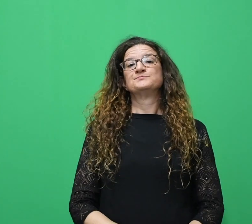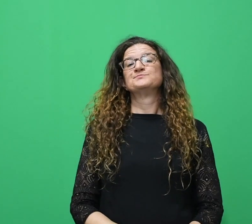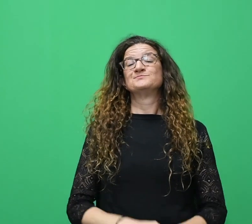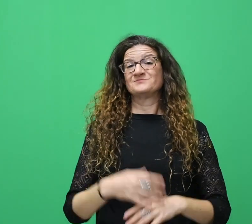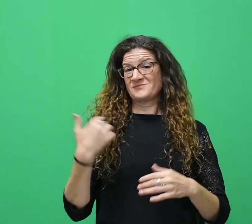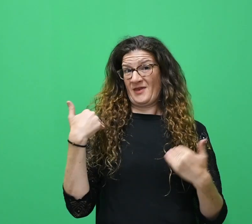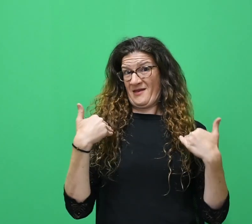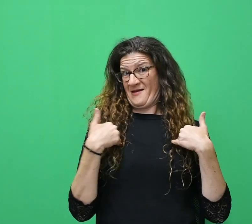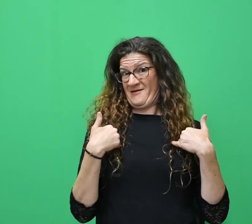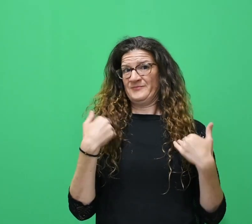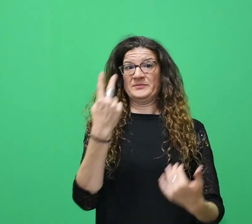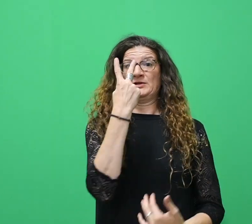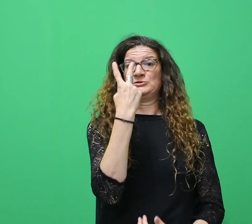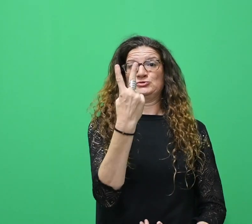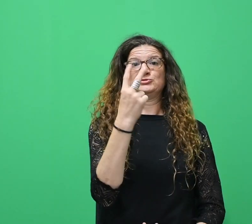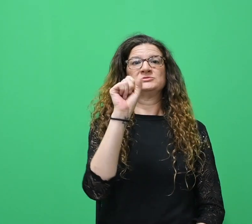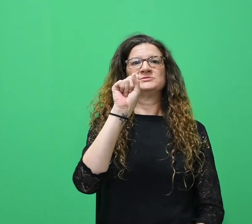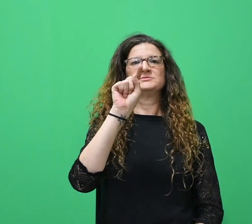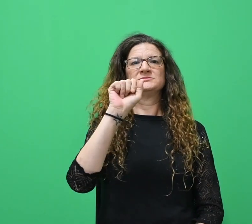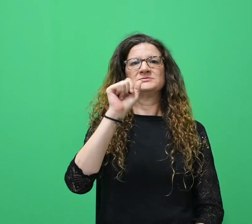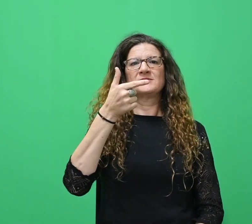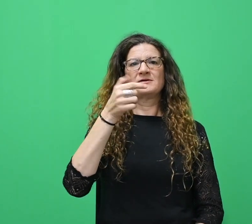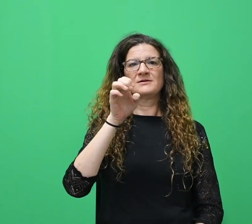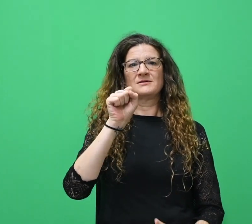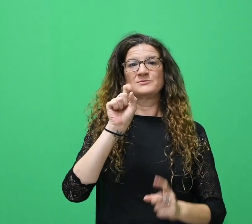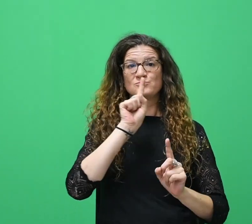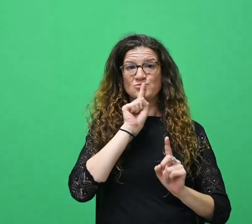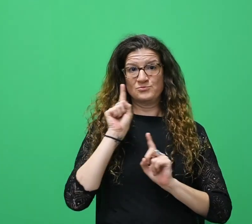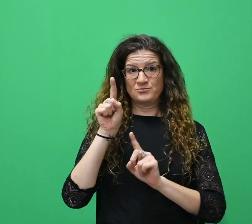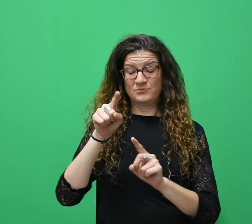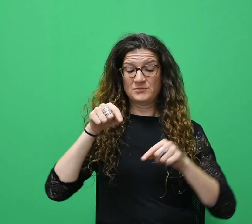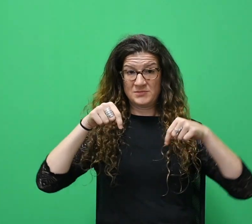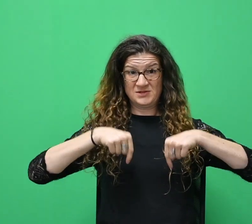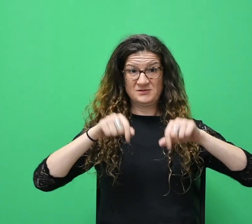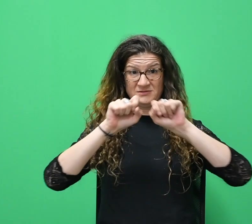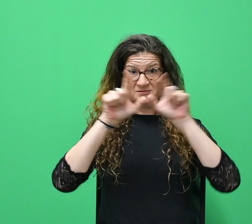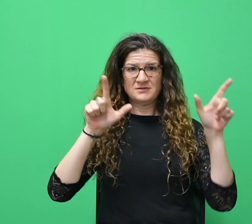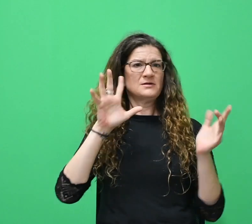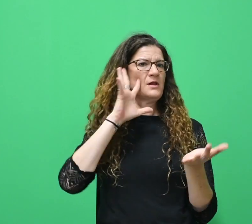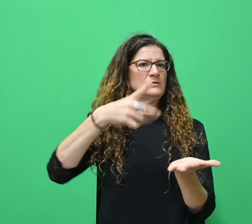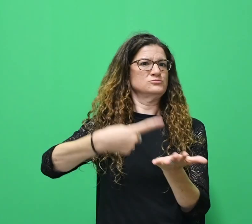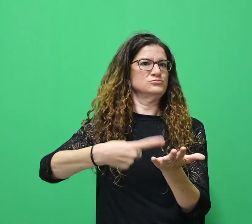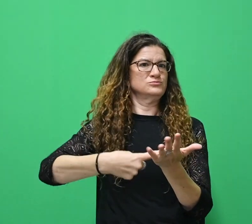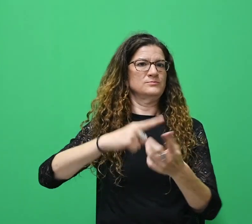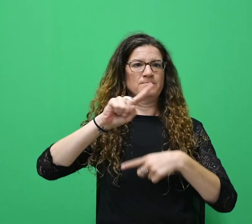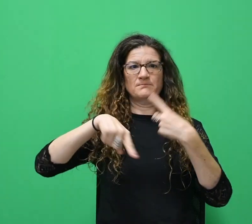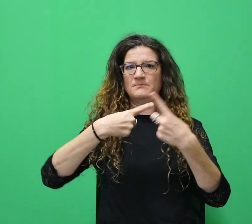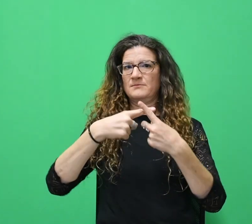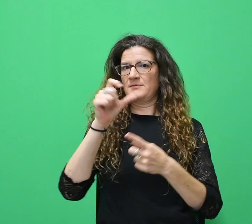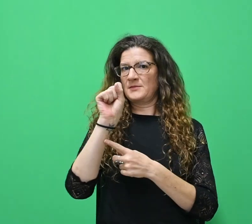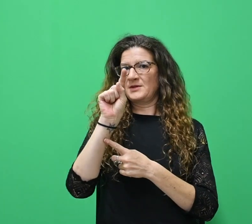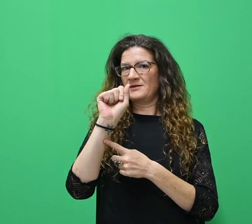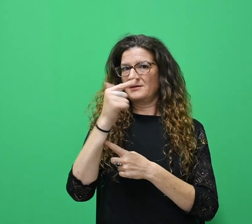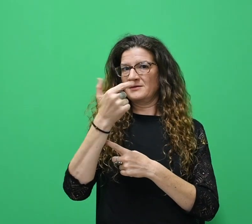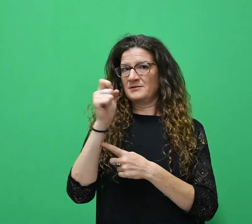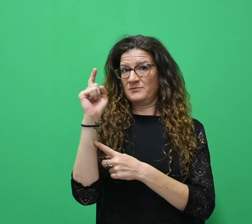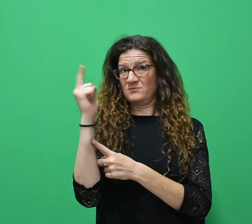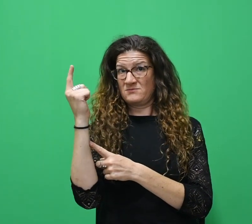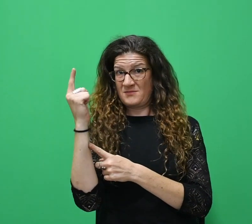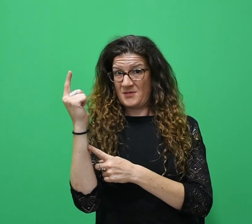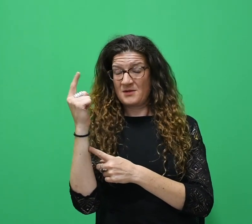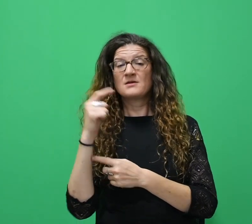The Final Report has two stages and this vlog will discuss about Stage 1.